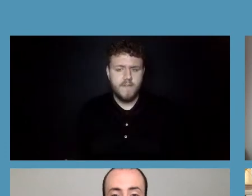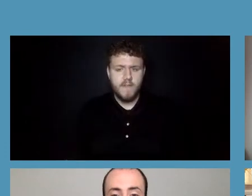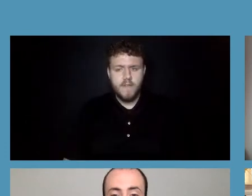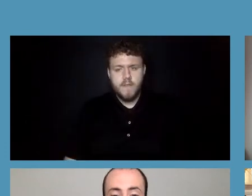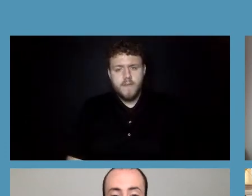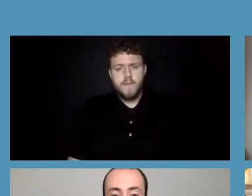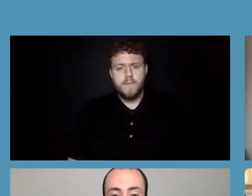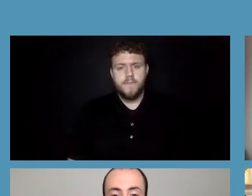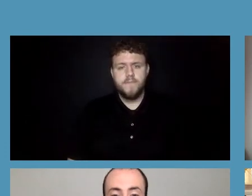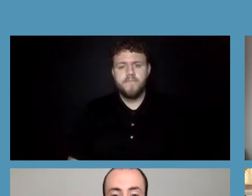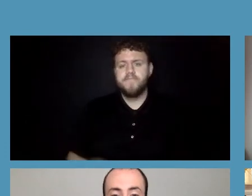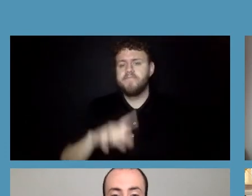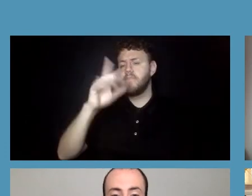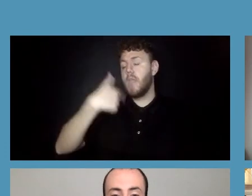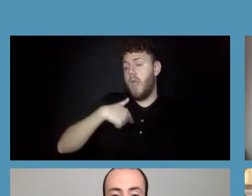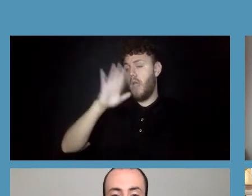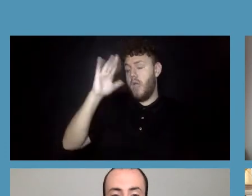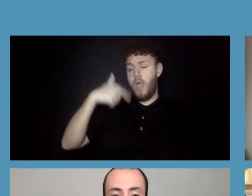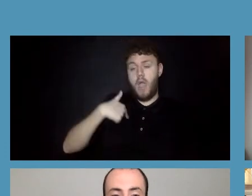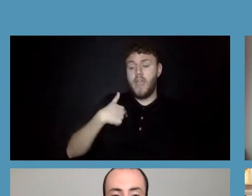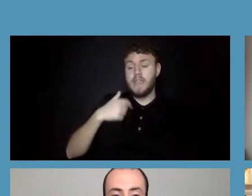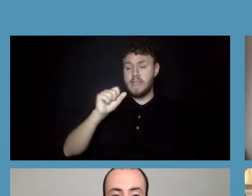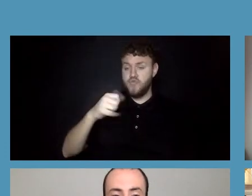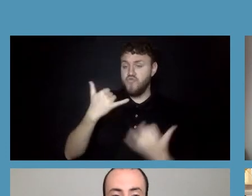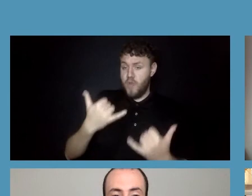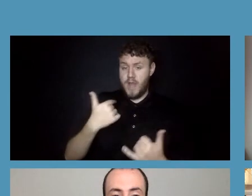I'll jump in. That is a lot of the work we are doing right now.